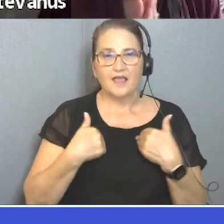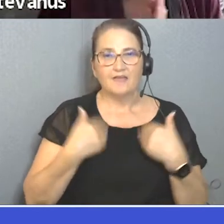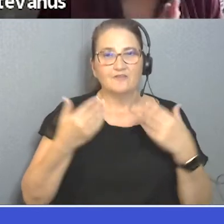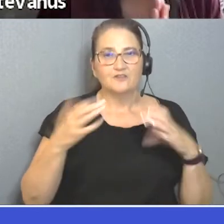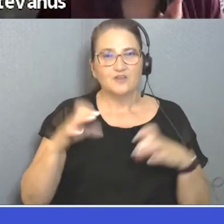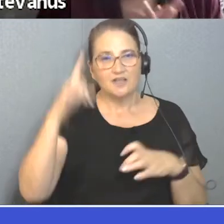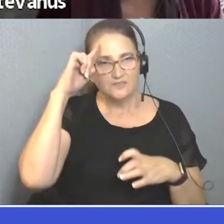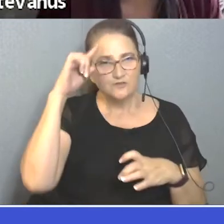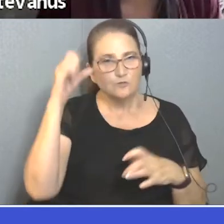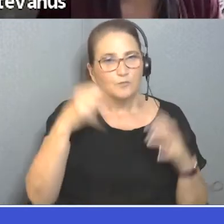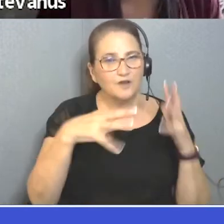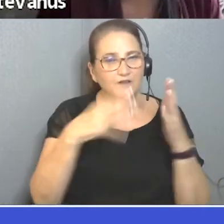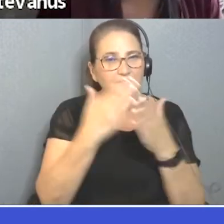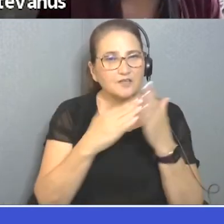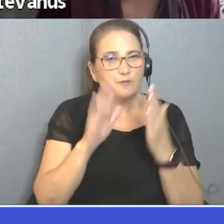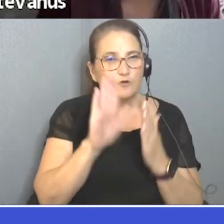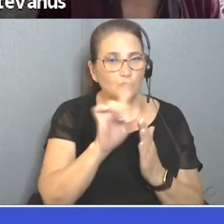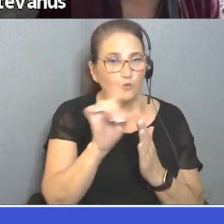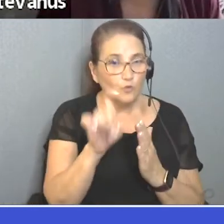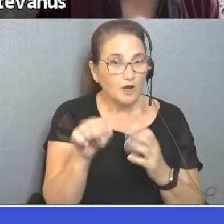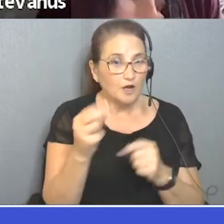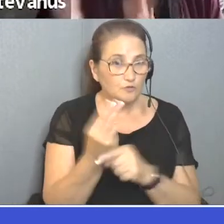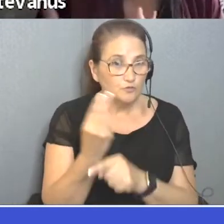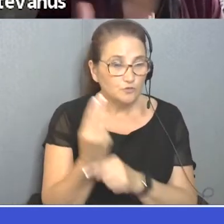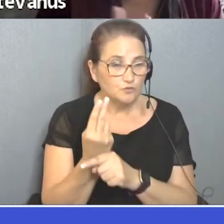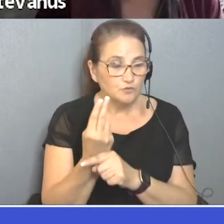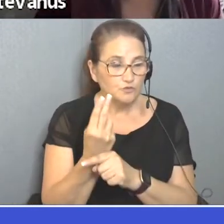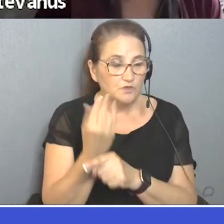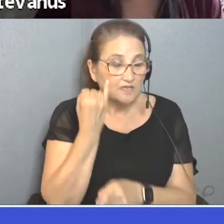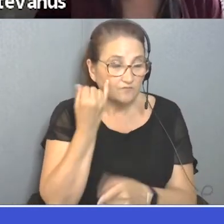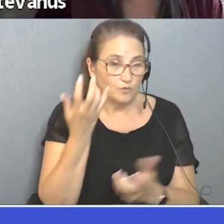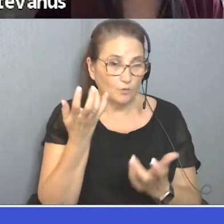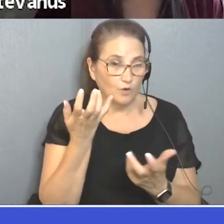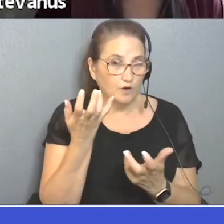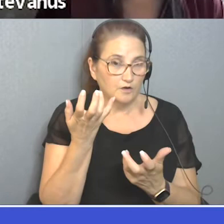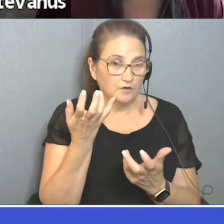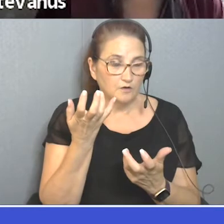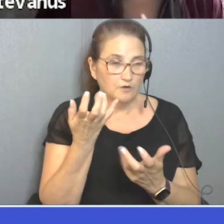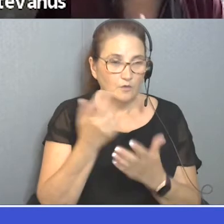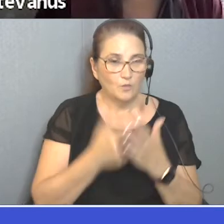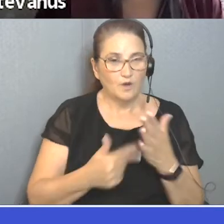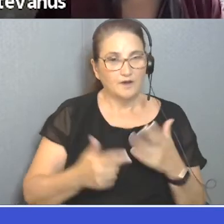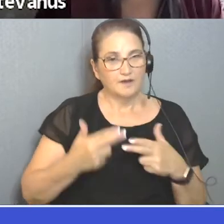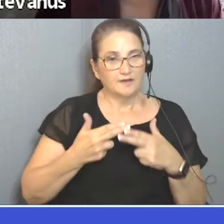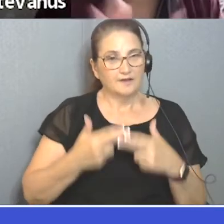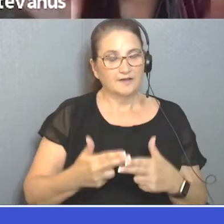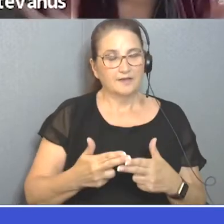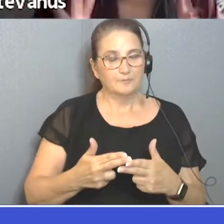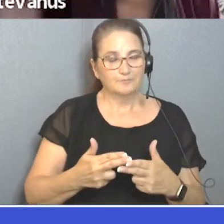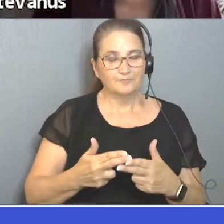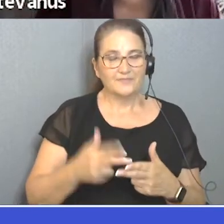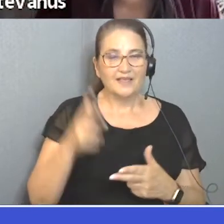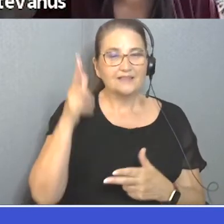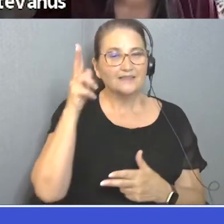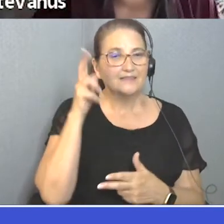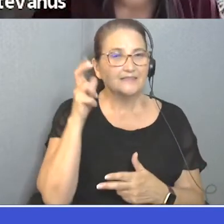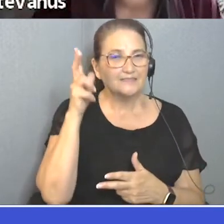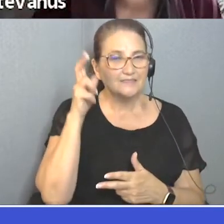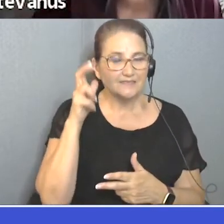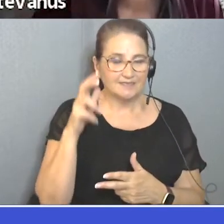more, and then we're going to have a chance to brainstorm some questions that you could use if you choose to do what I call -- what